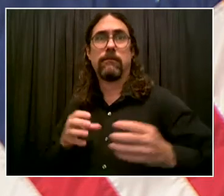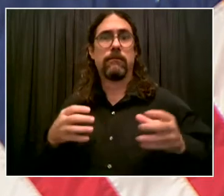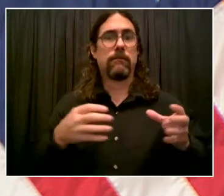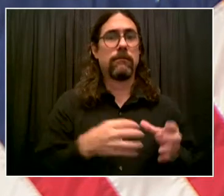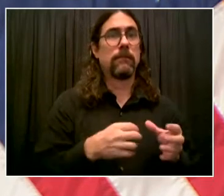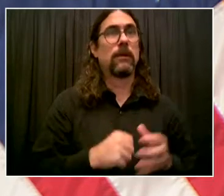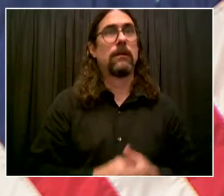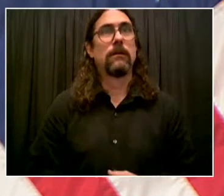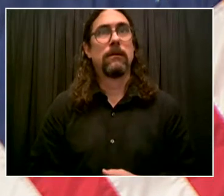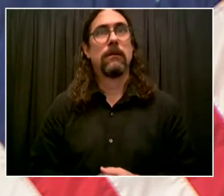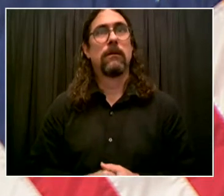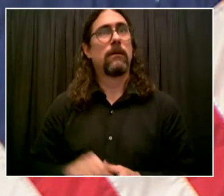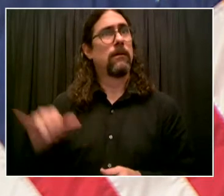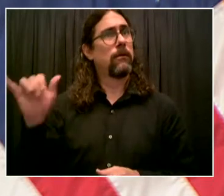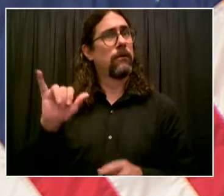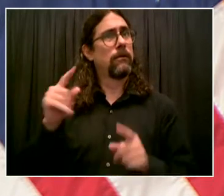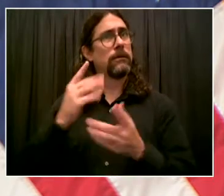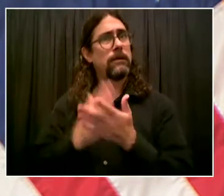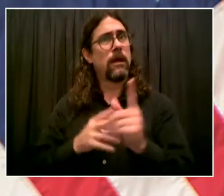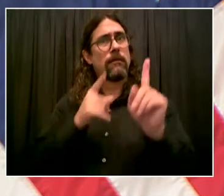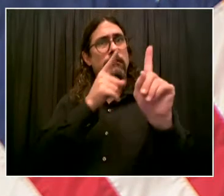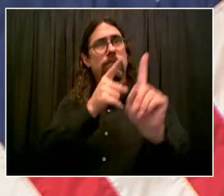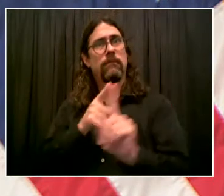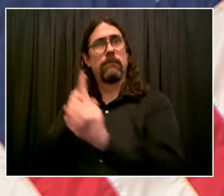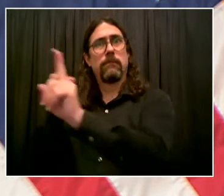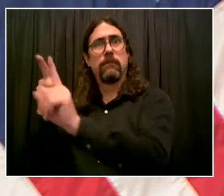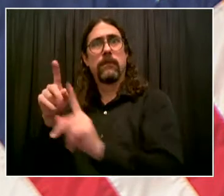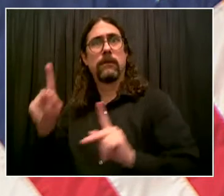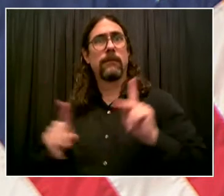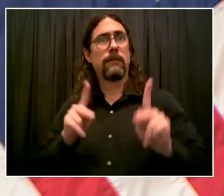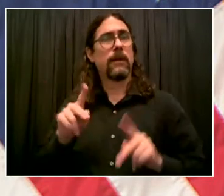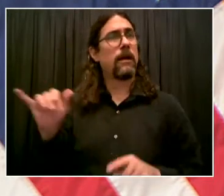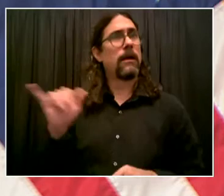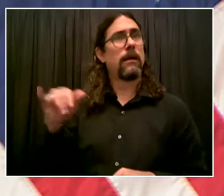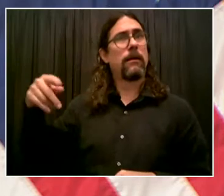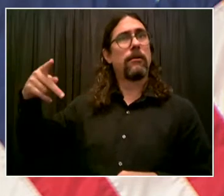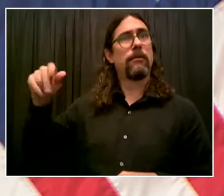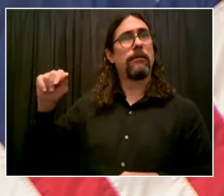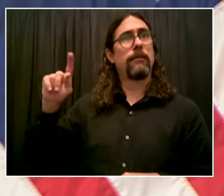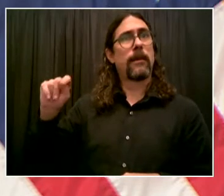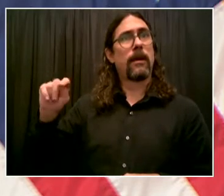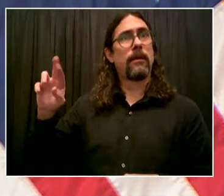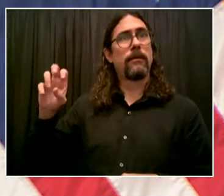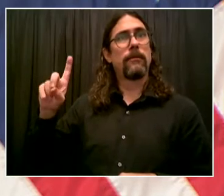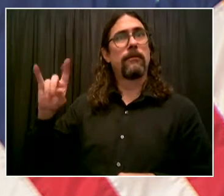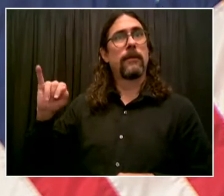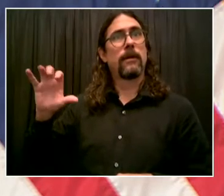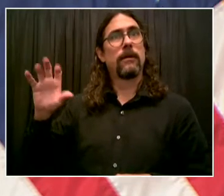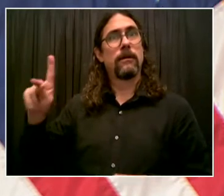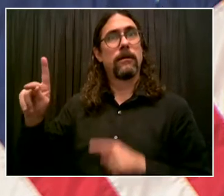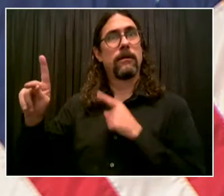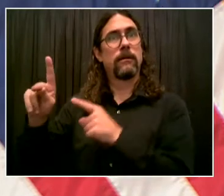STAKEHOLDERS THAT HAVE OWNERSHIP IN THE CARIBBEAN COMMUNITY. LIKE